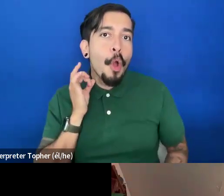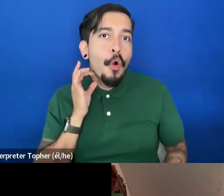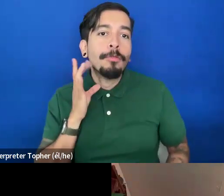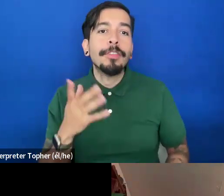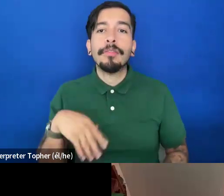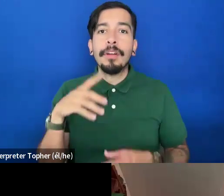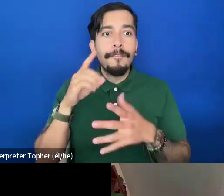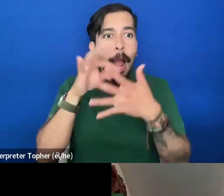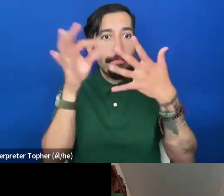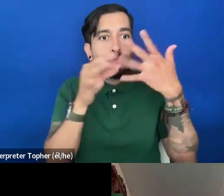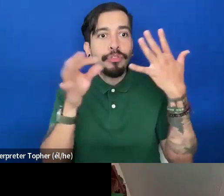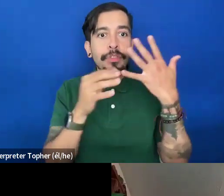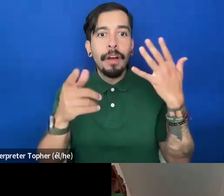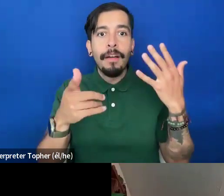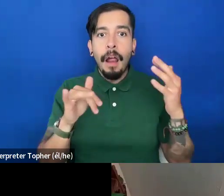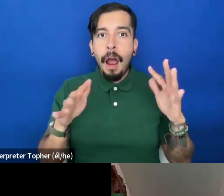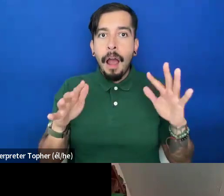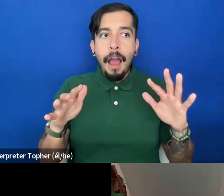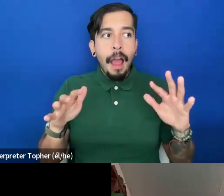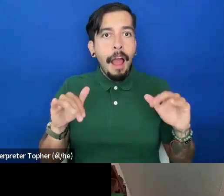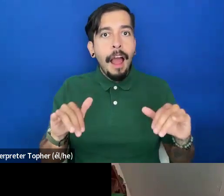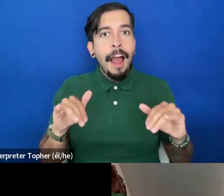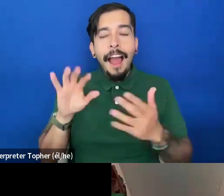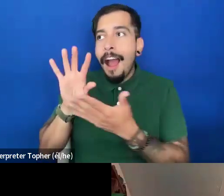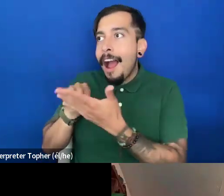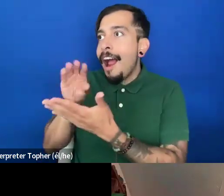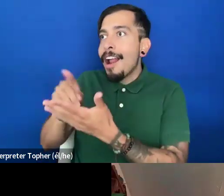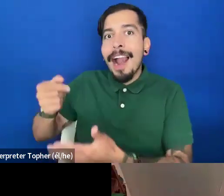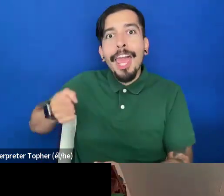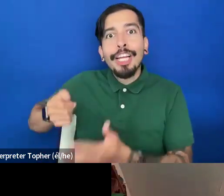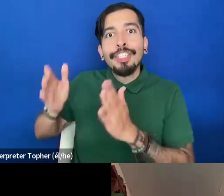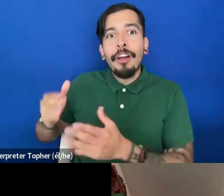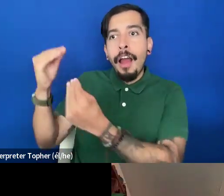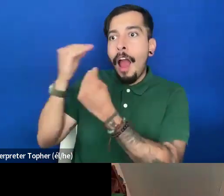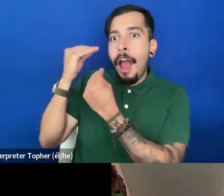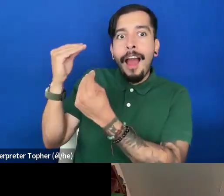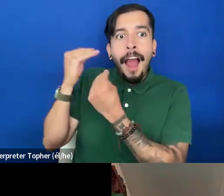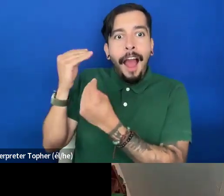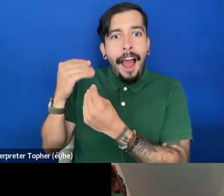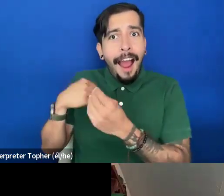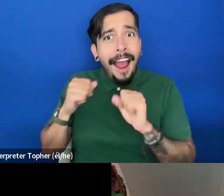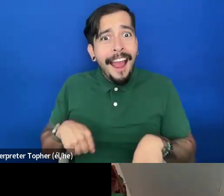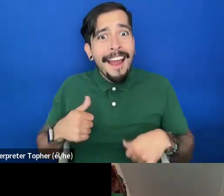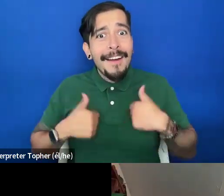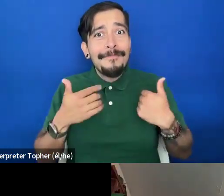And like if you're, you know, someone who didn't know about a certain kind of assistive device, all of a sudden you get oxygen, all of a sudden you get a certain,